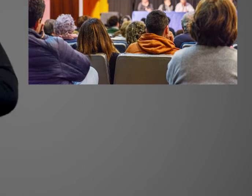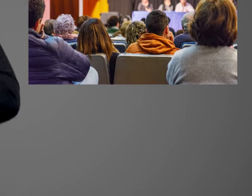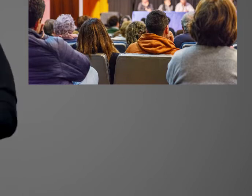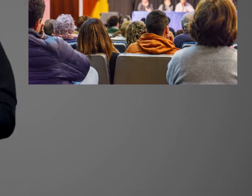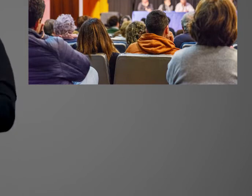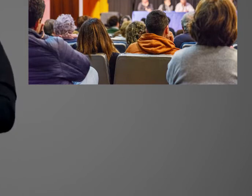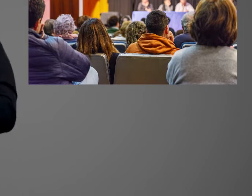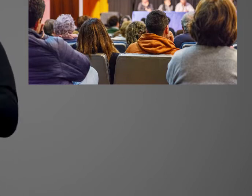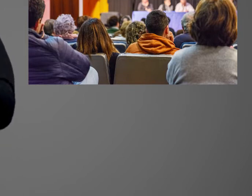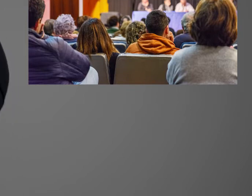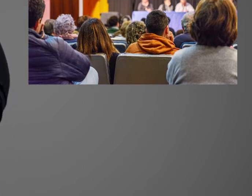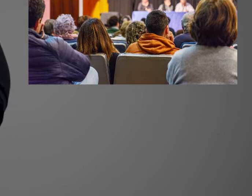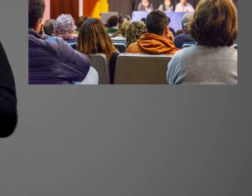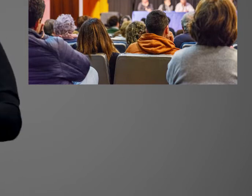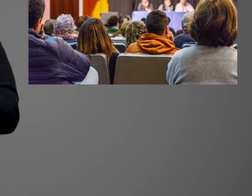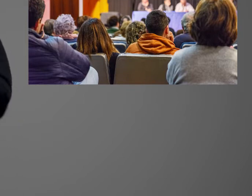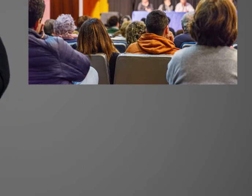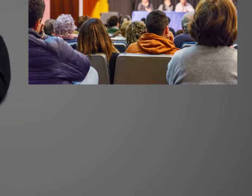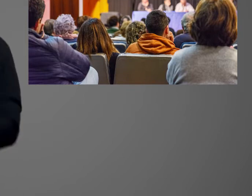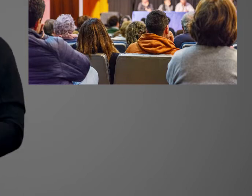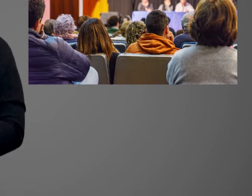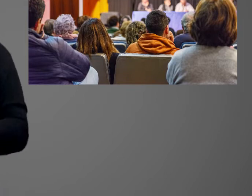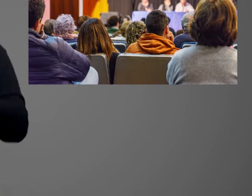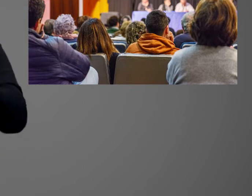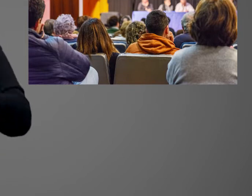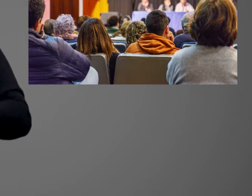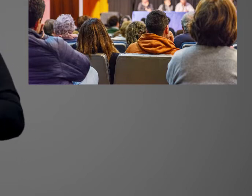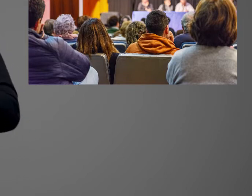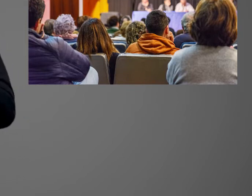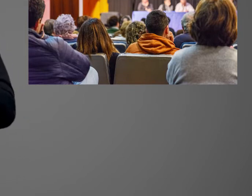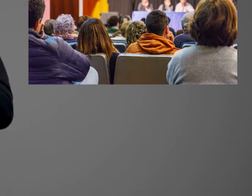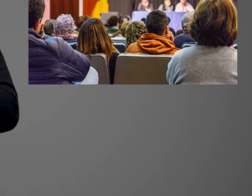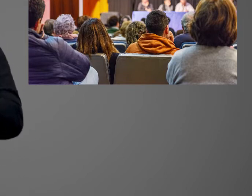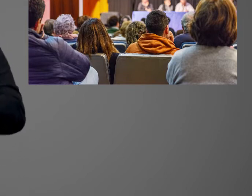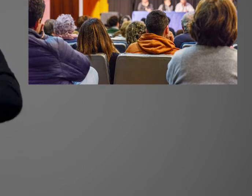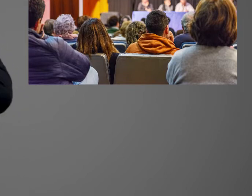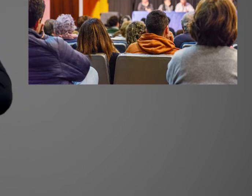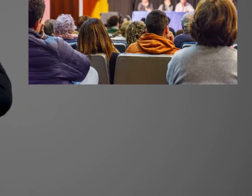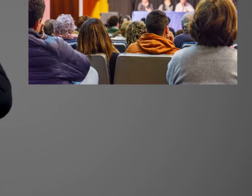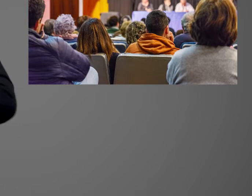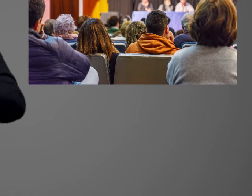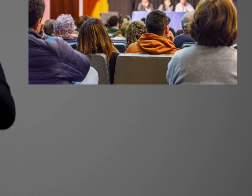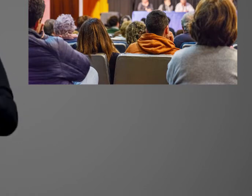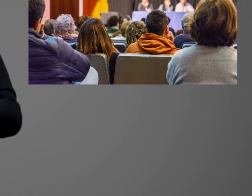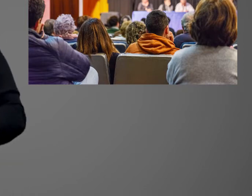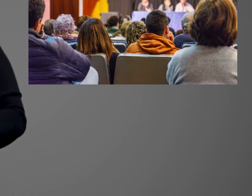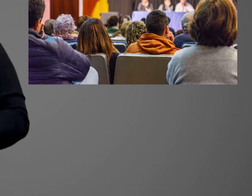A couple of days before the hearing, I was notified that an interpreter wasn't available that day.